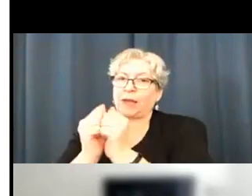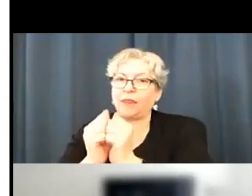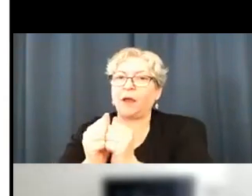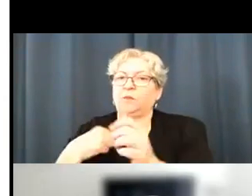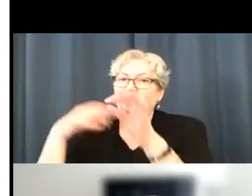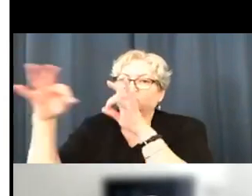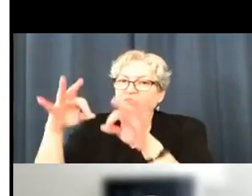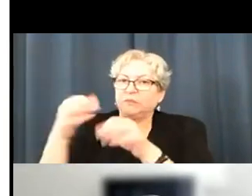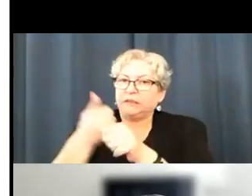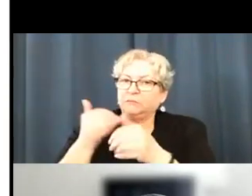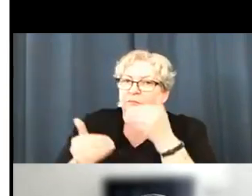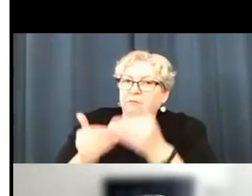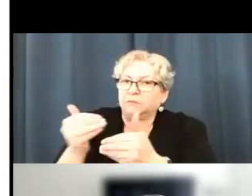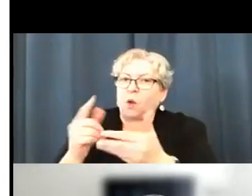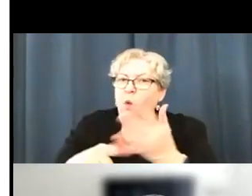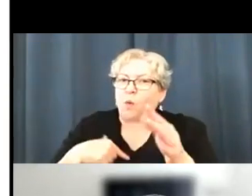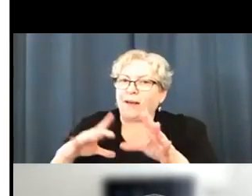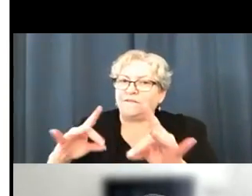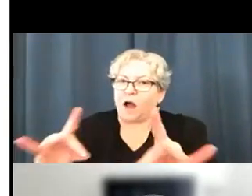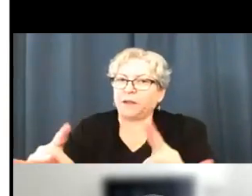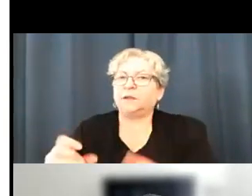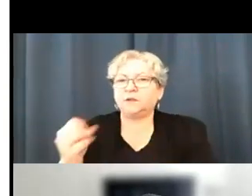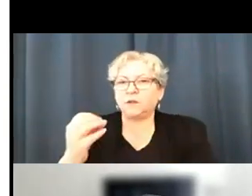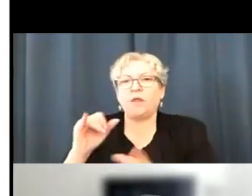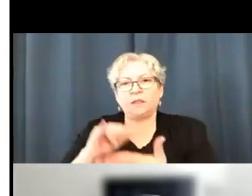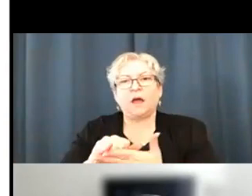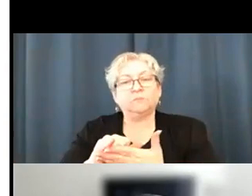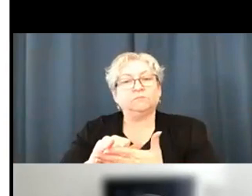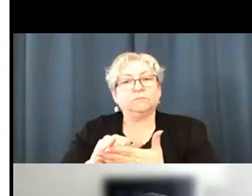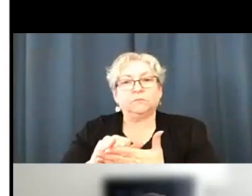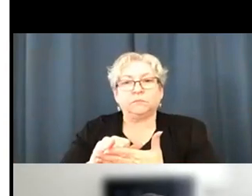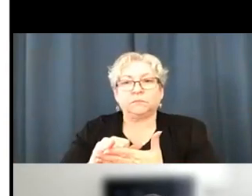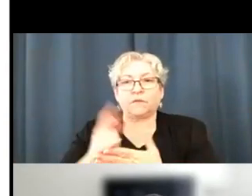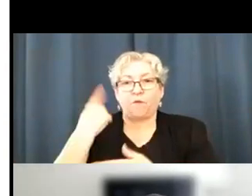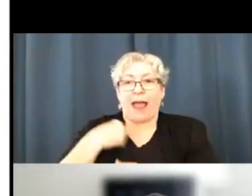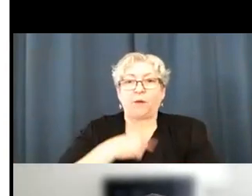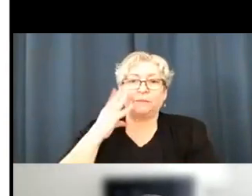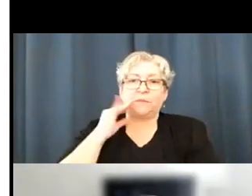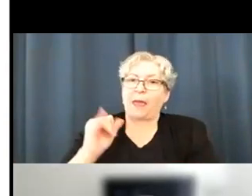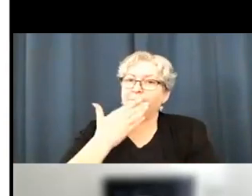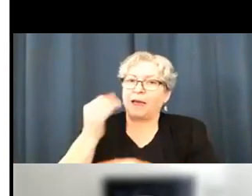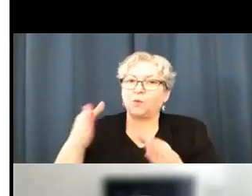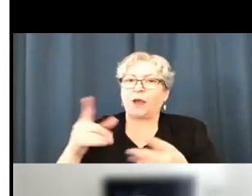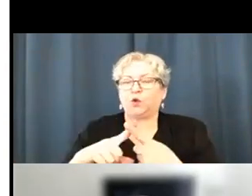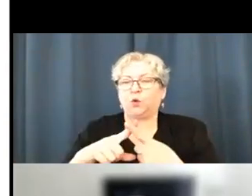and we'll show you what we find. So, that would be... I think that is... In our experience, that's the best way to actually make progress